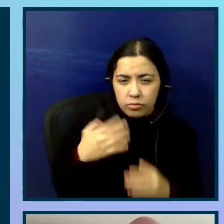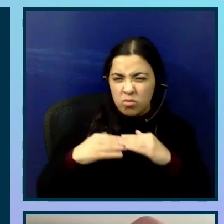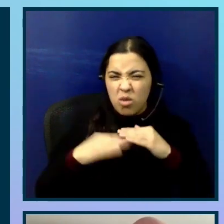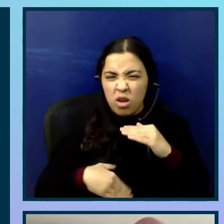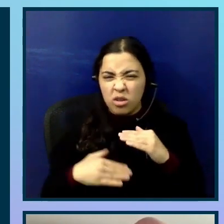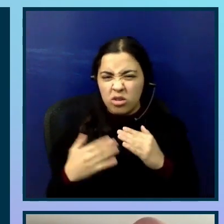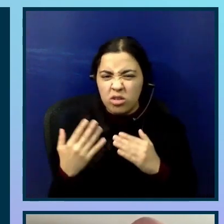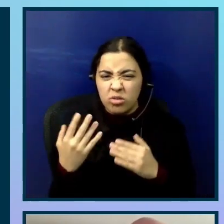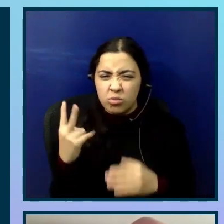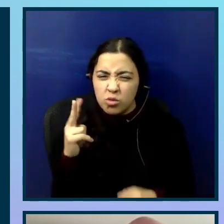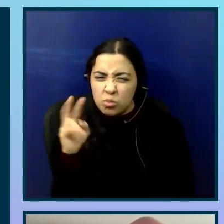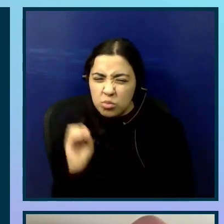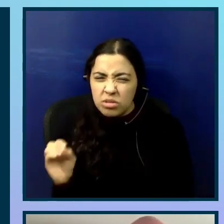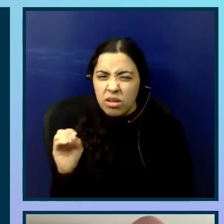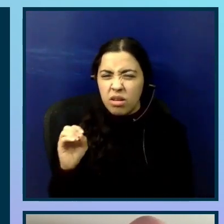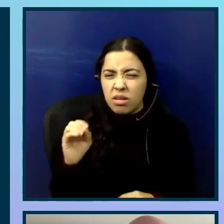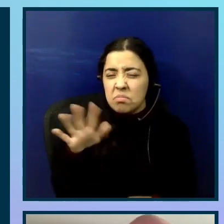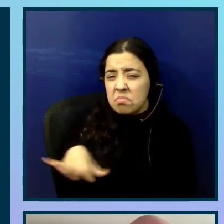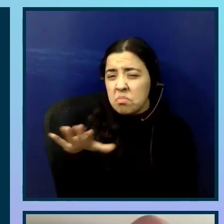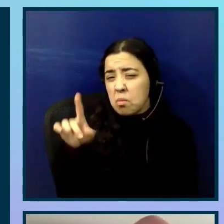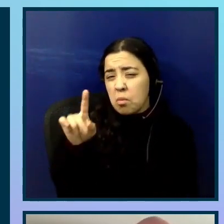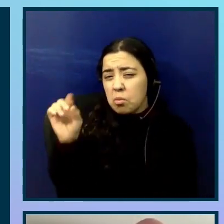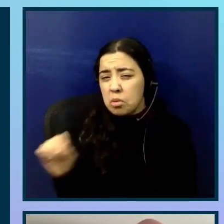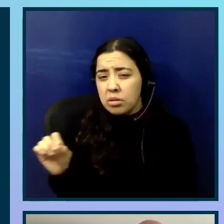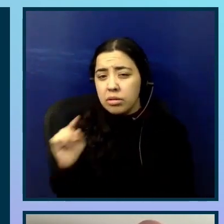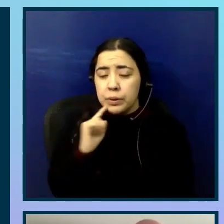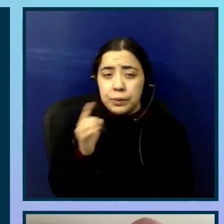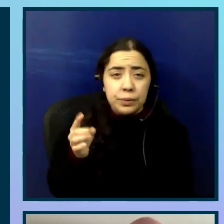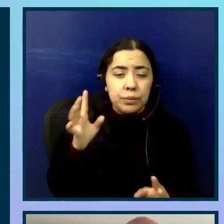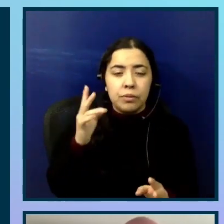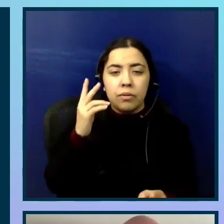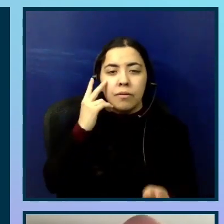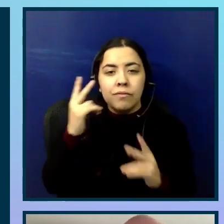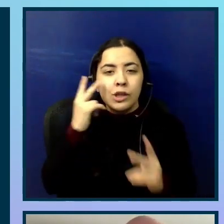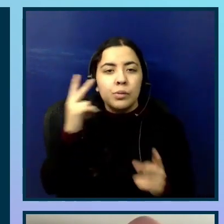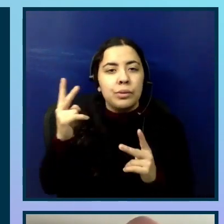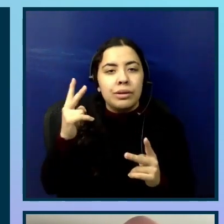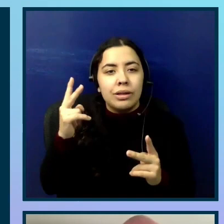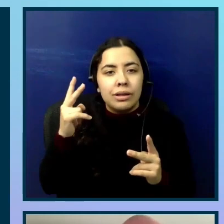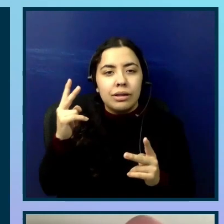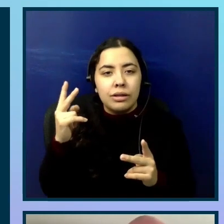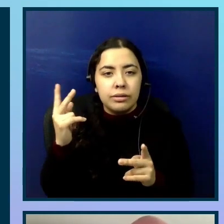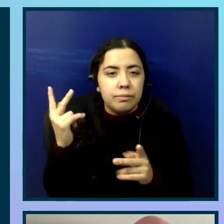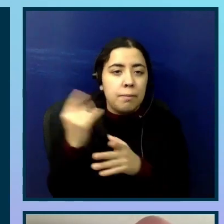around about 1% severely vision impaired, about 4%. So you've got a big 5% there.